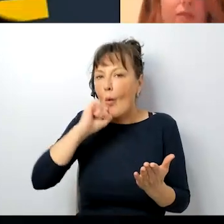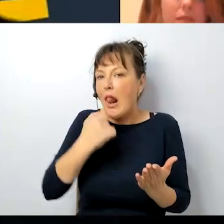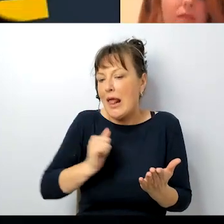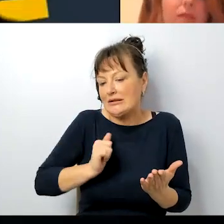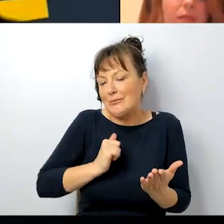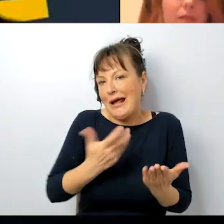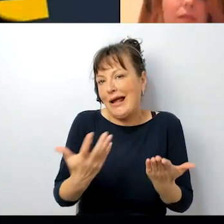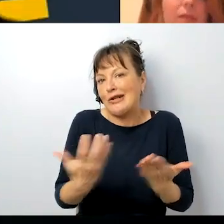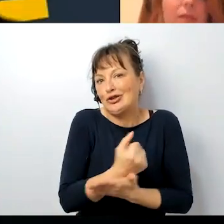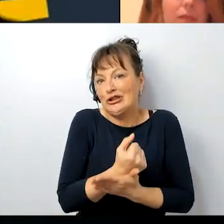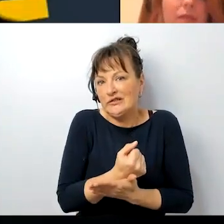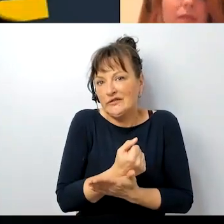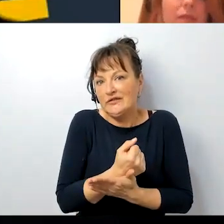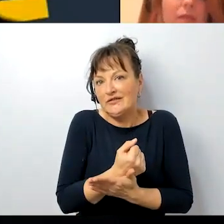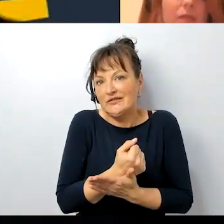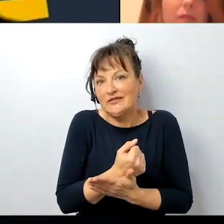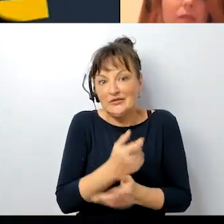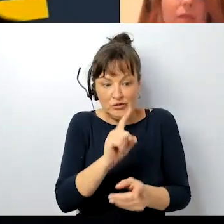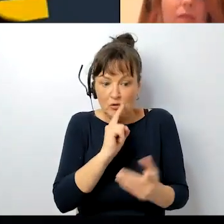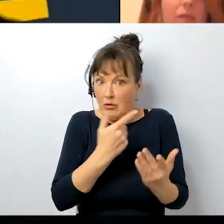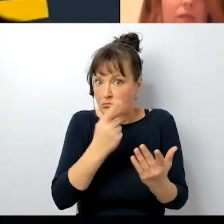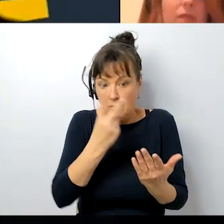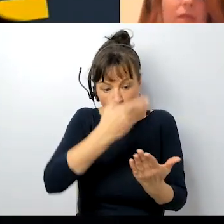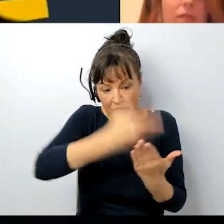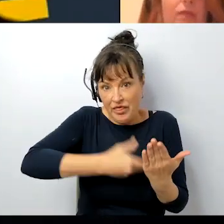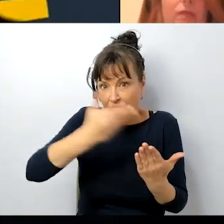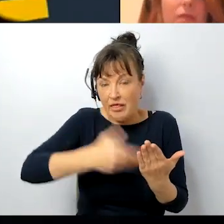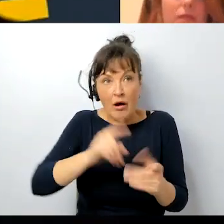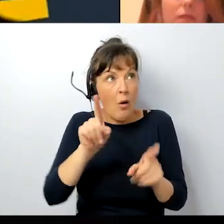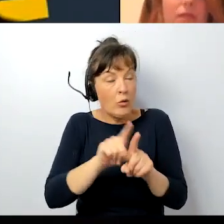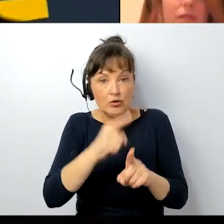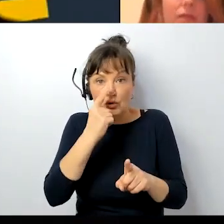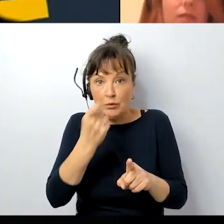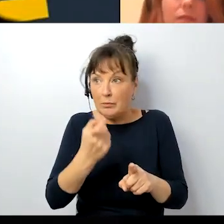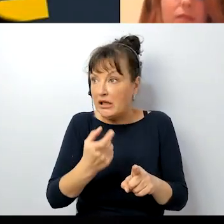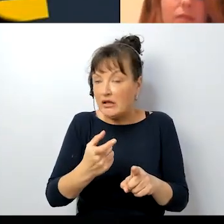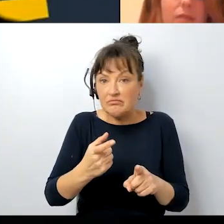I've got teenage children, I bought them a folder to put all their certificates in